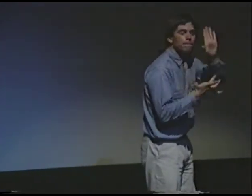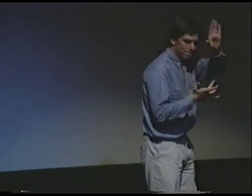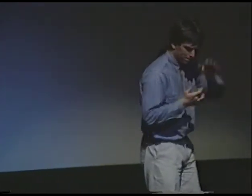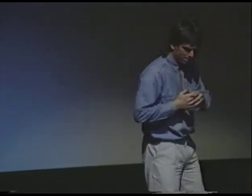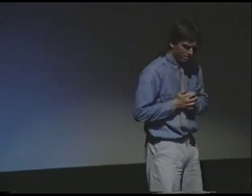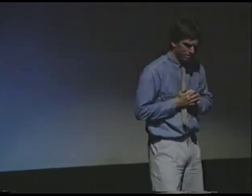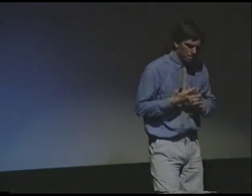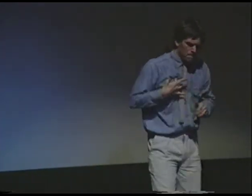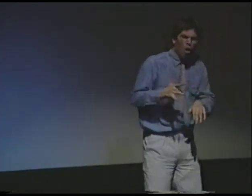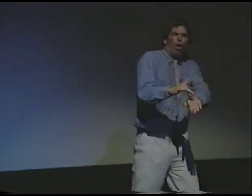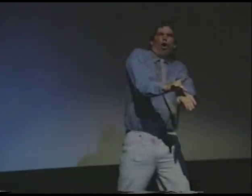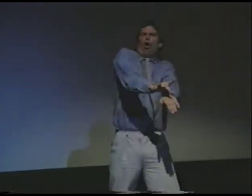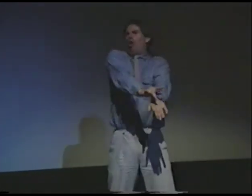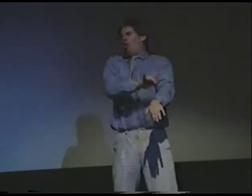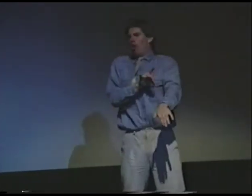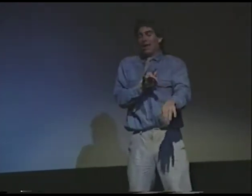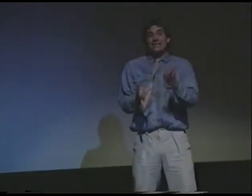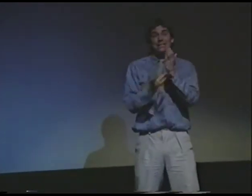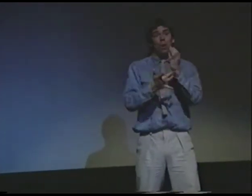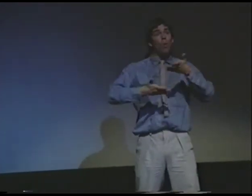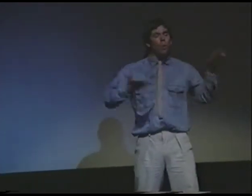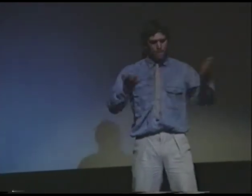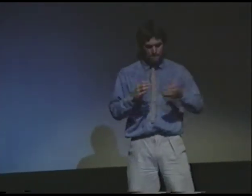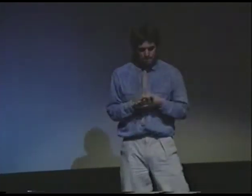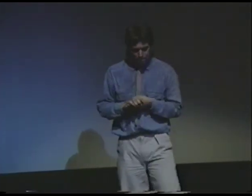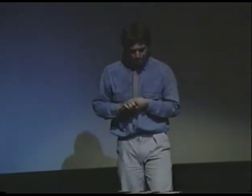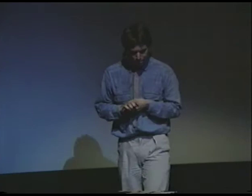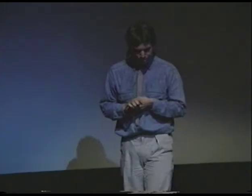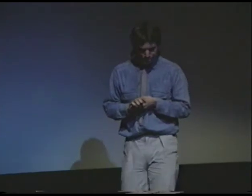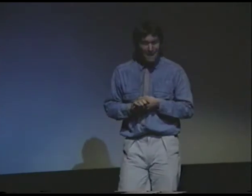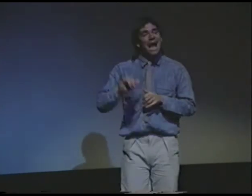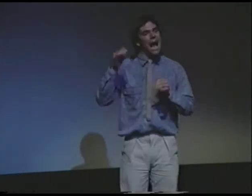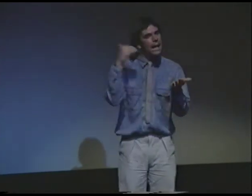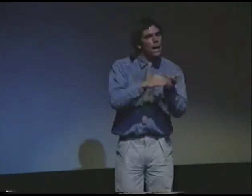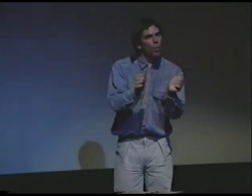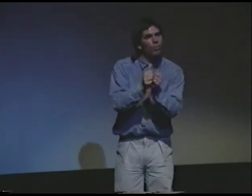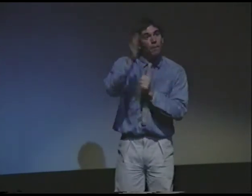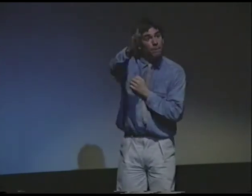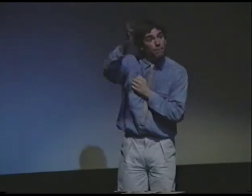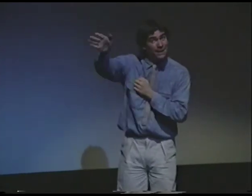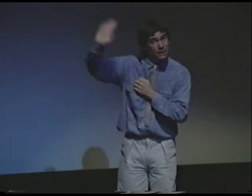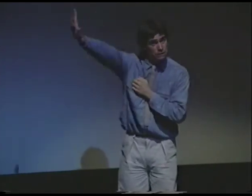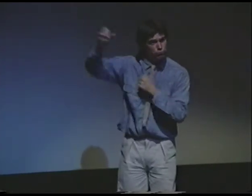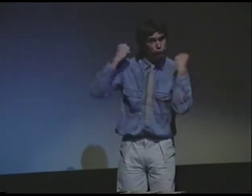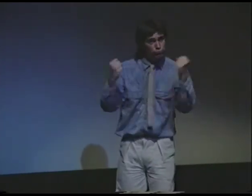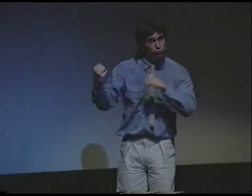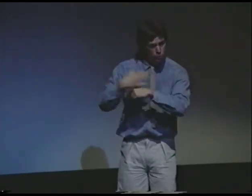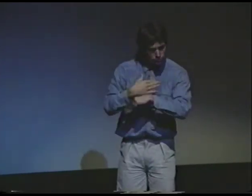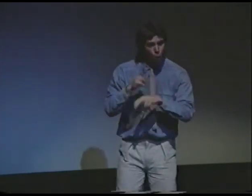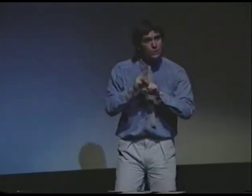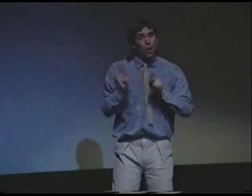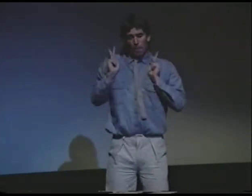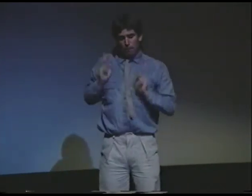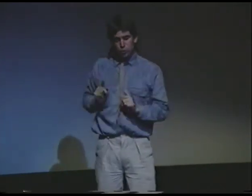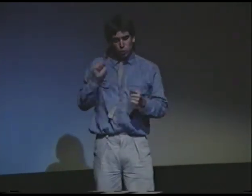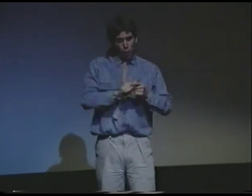And that got involved into my technique. So one of my really techniques of being talked about Bernard